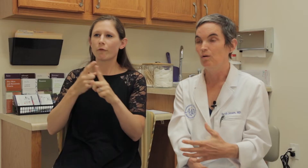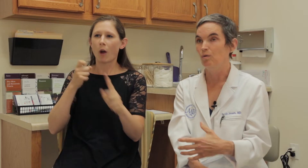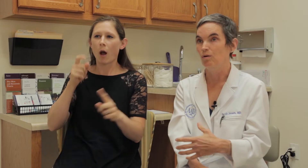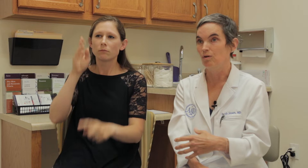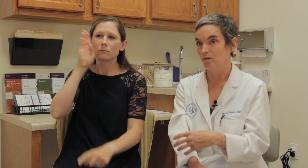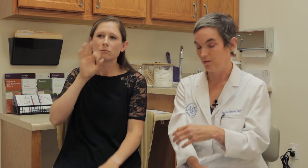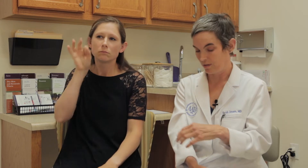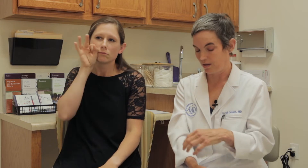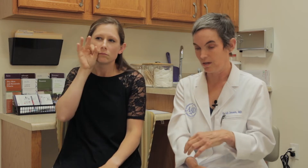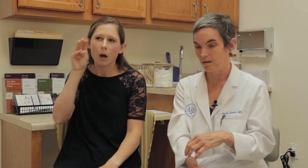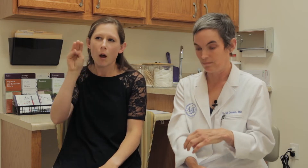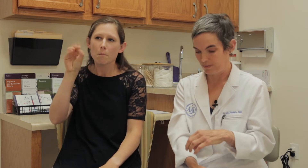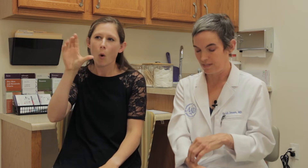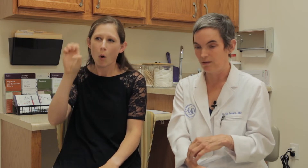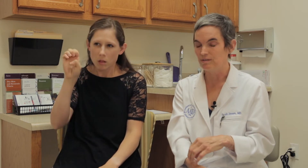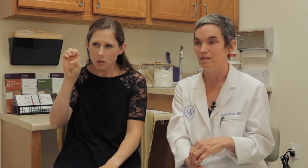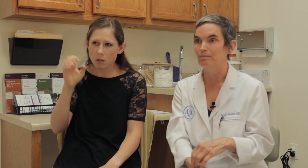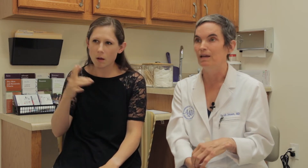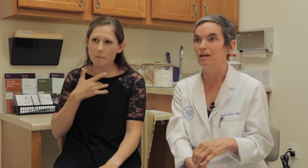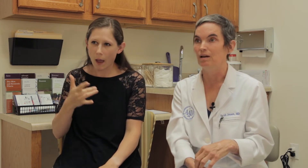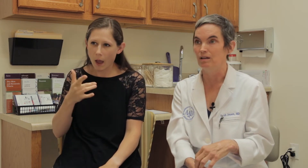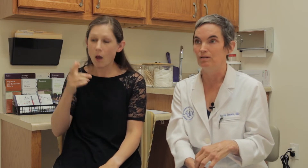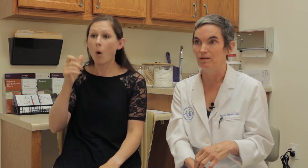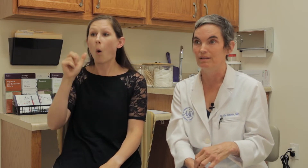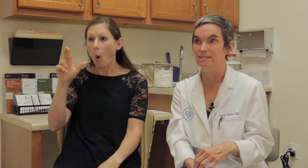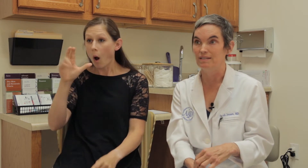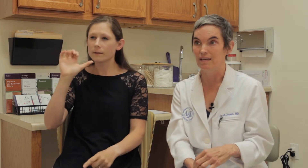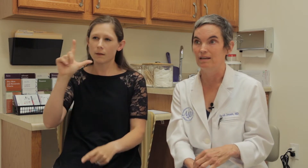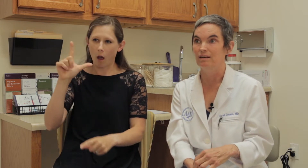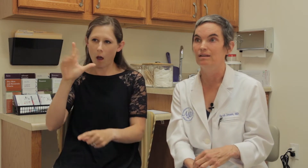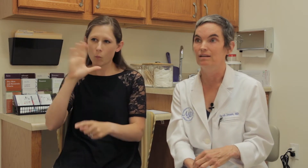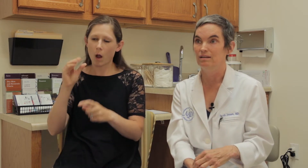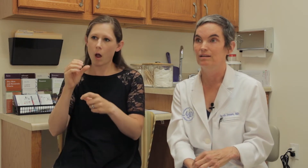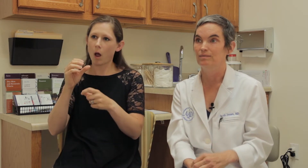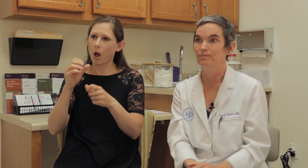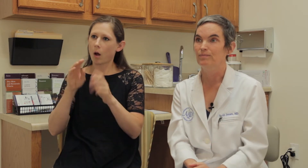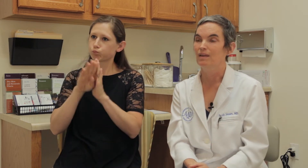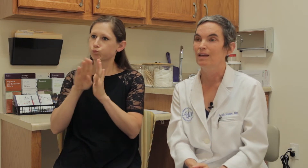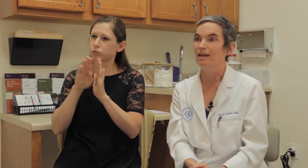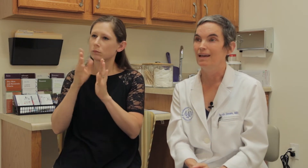or the cells that make color in the skin